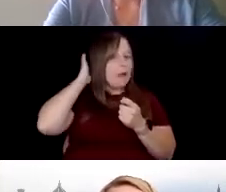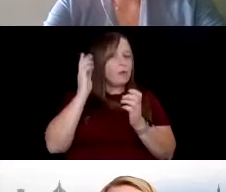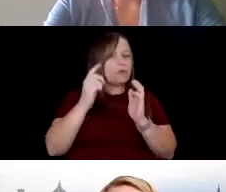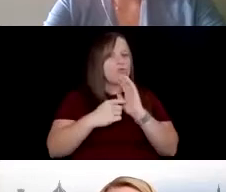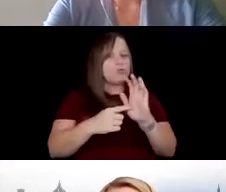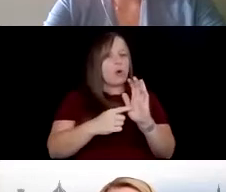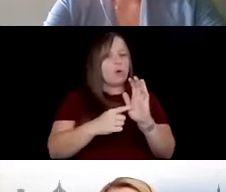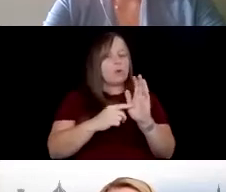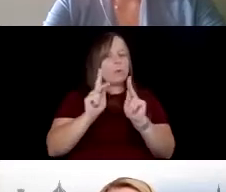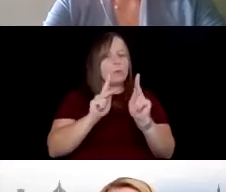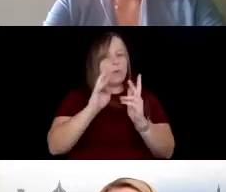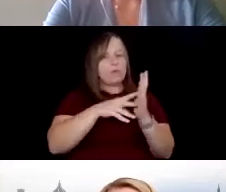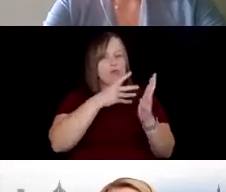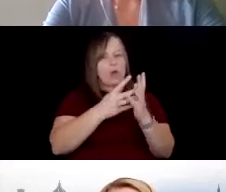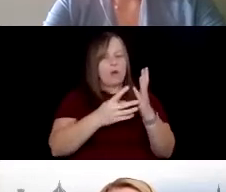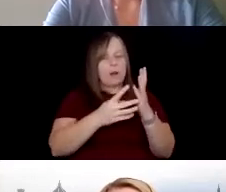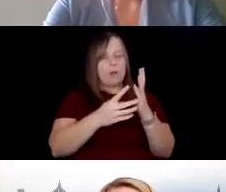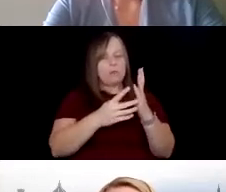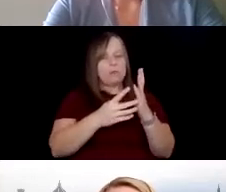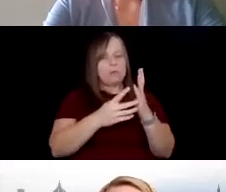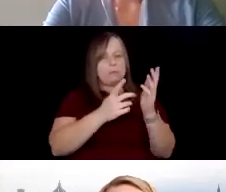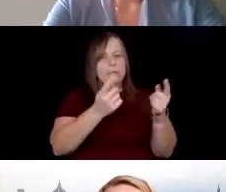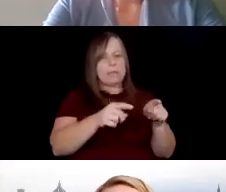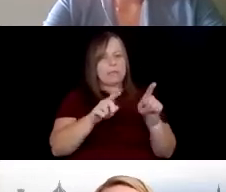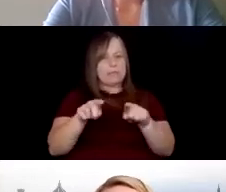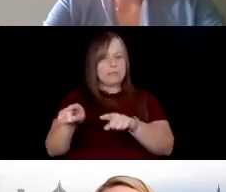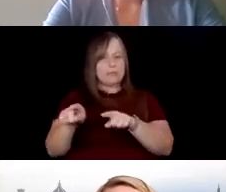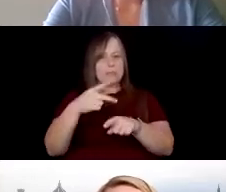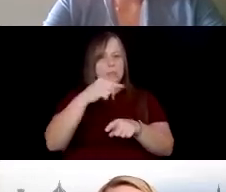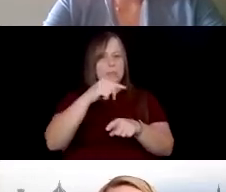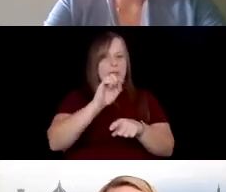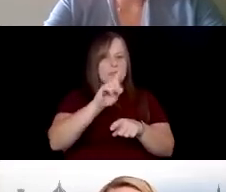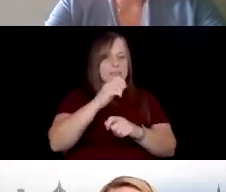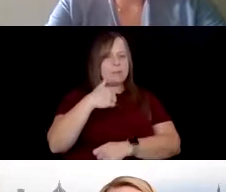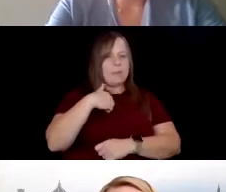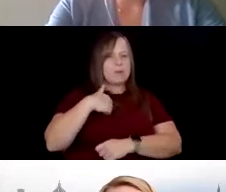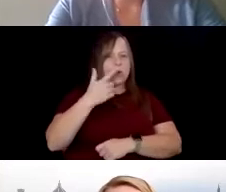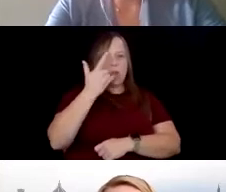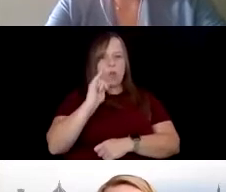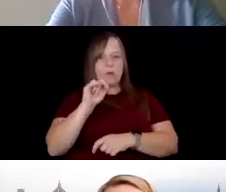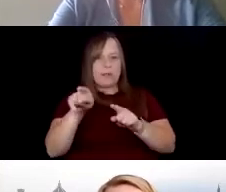were to chart out the incidence of PTSD in the military, the chart might look kind of like this one.